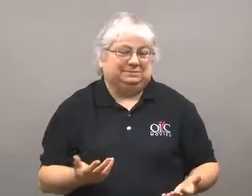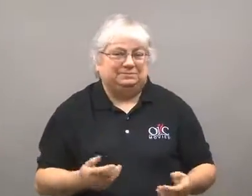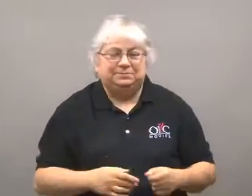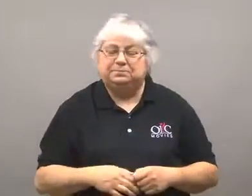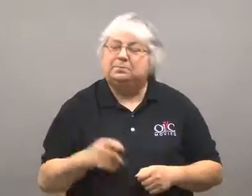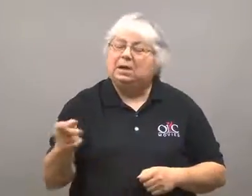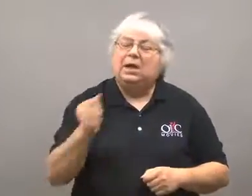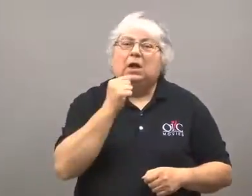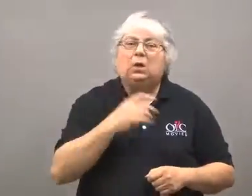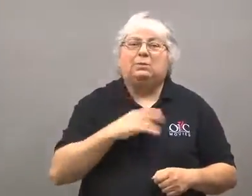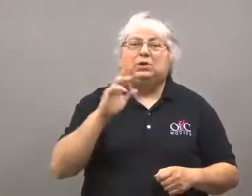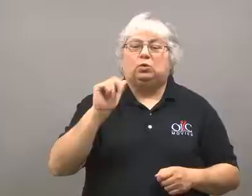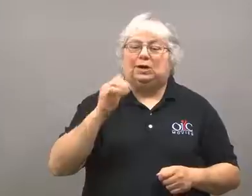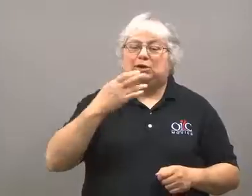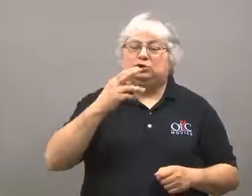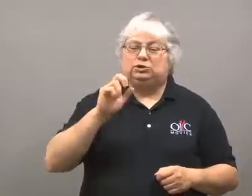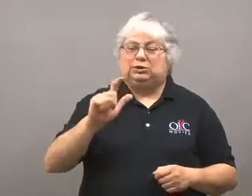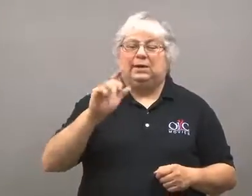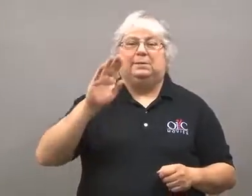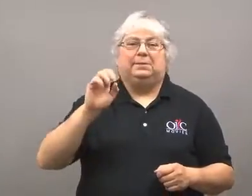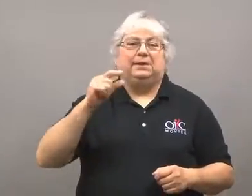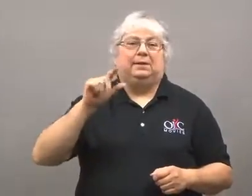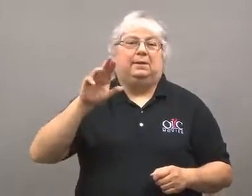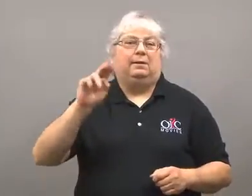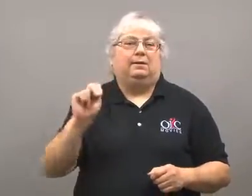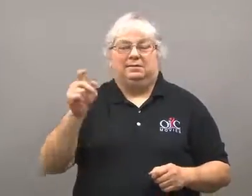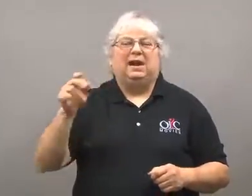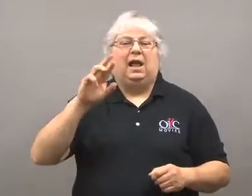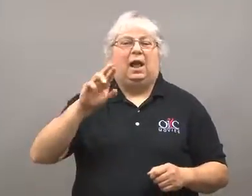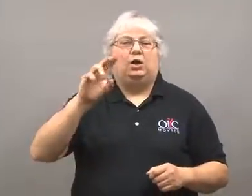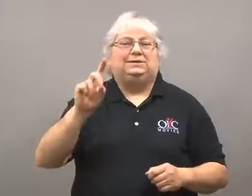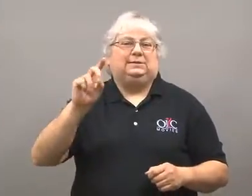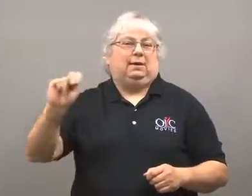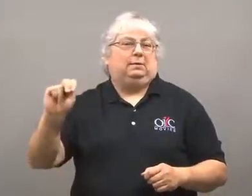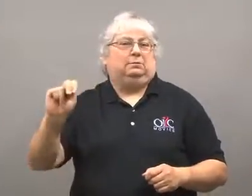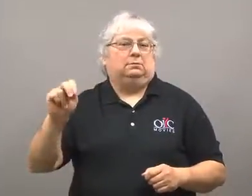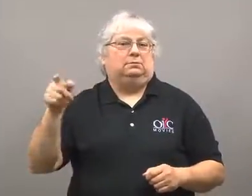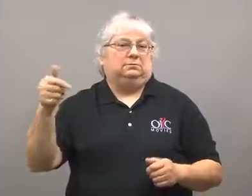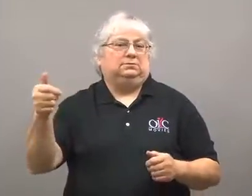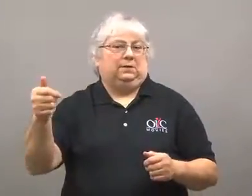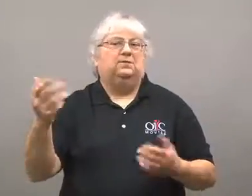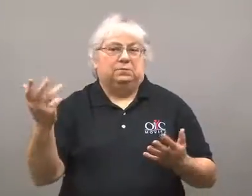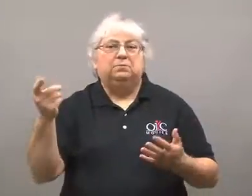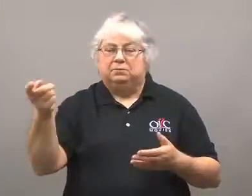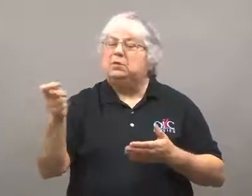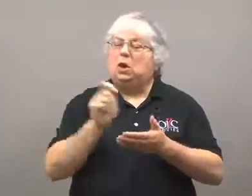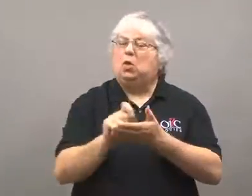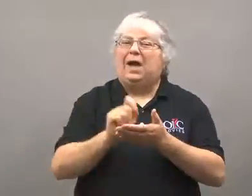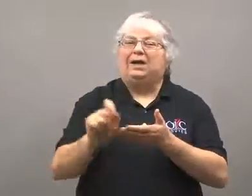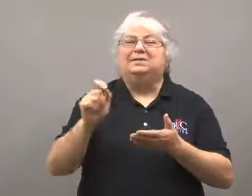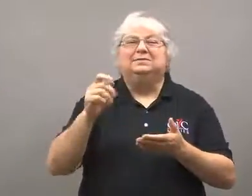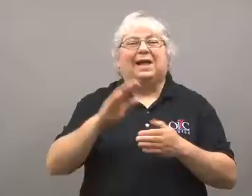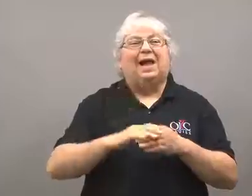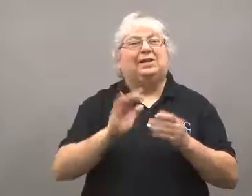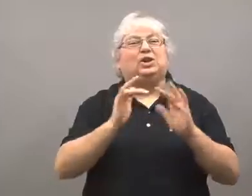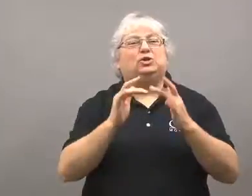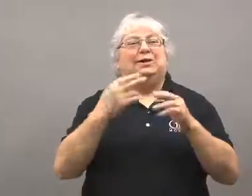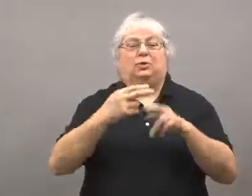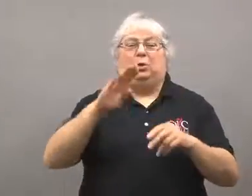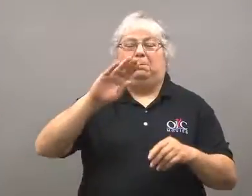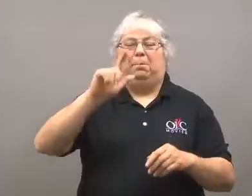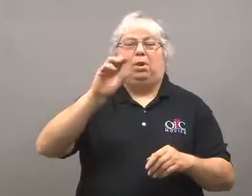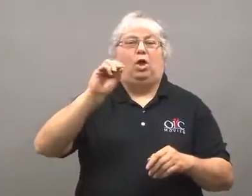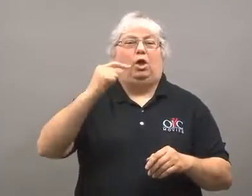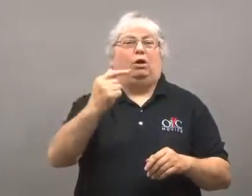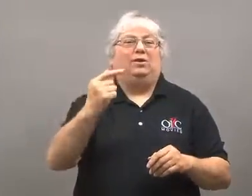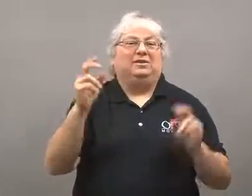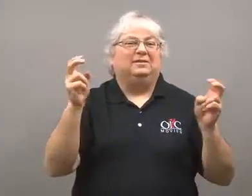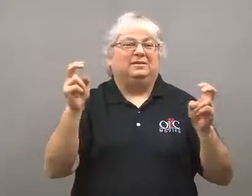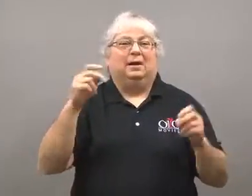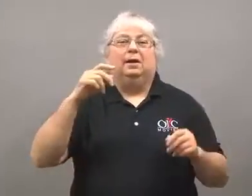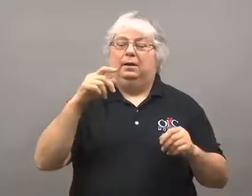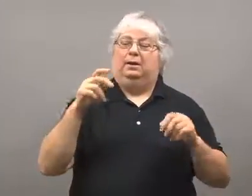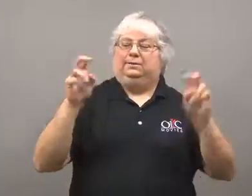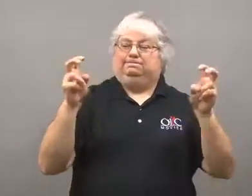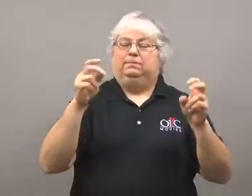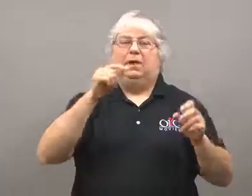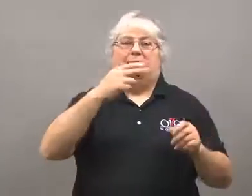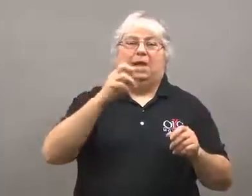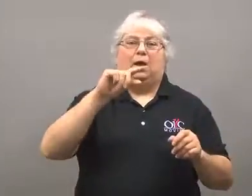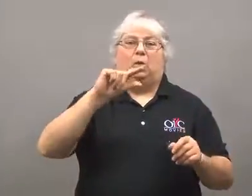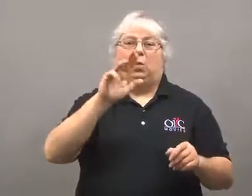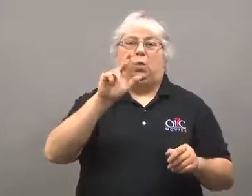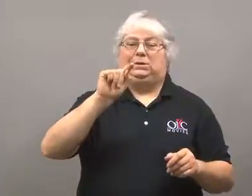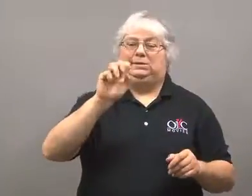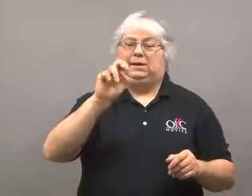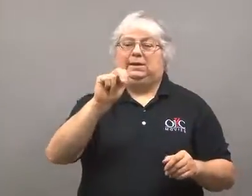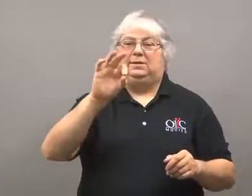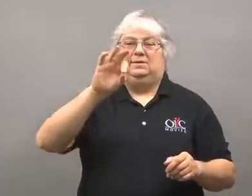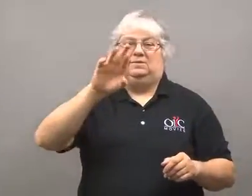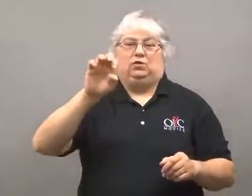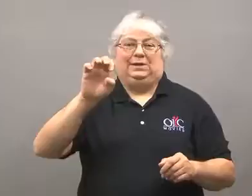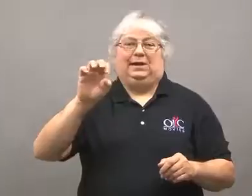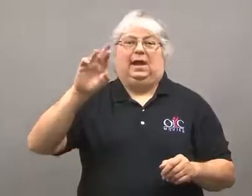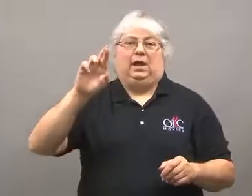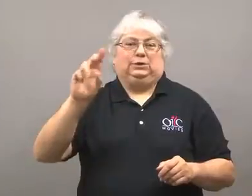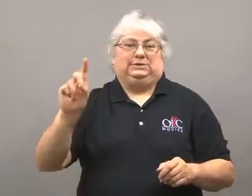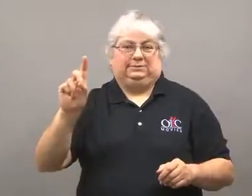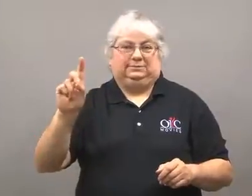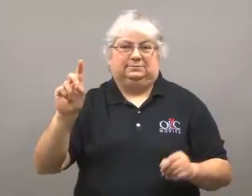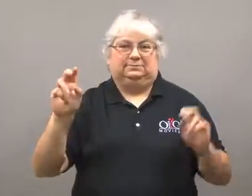Rachel Begun, RDN, writes a blog, The Gluten-Free RD.